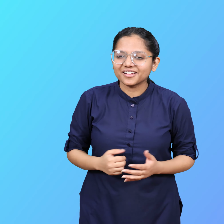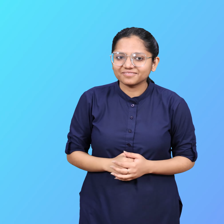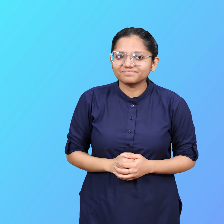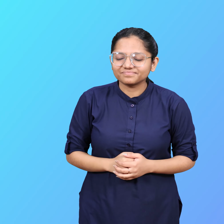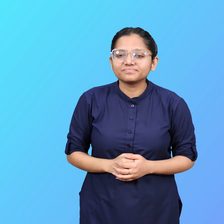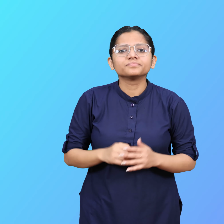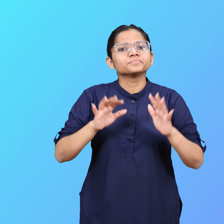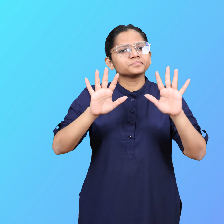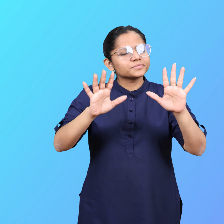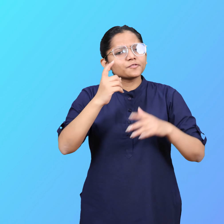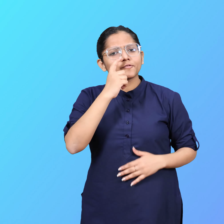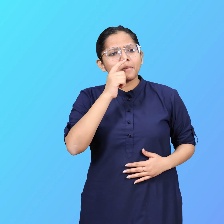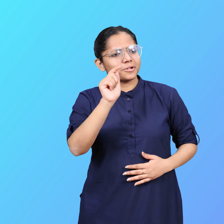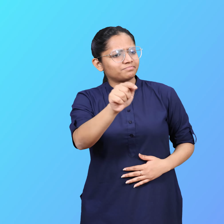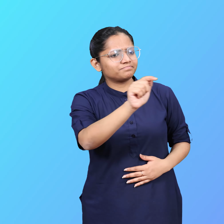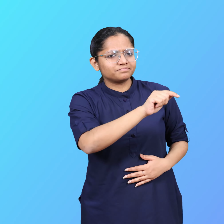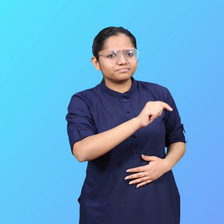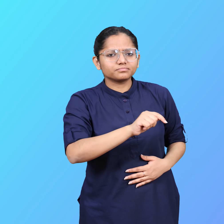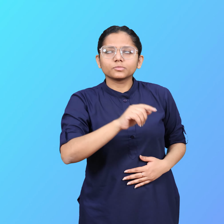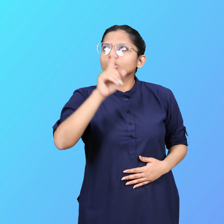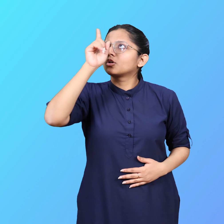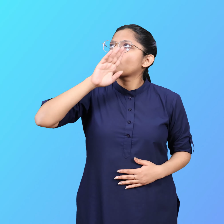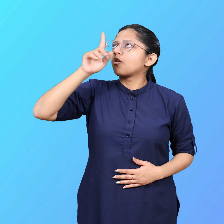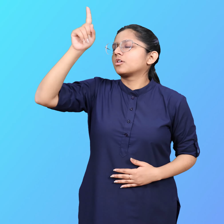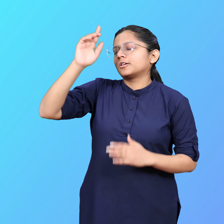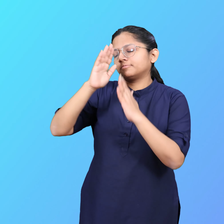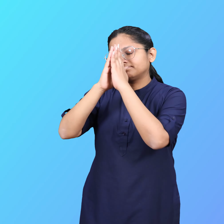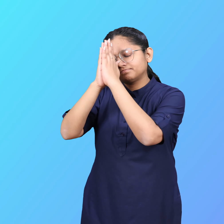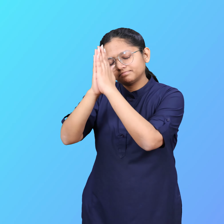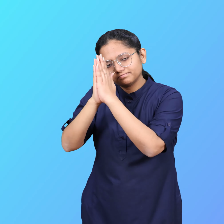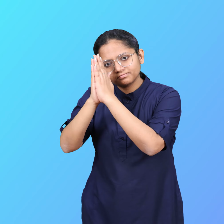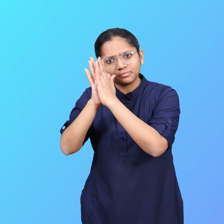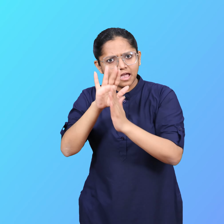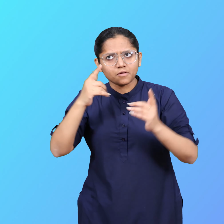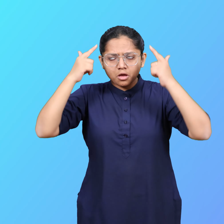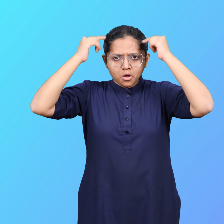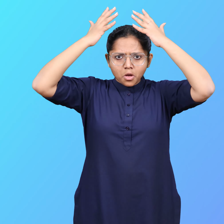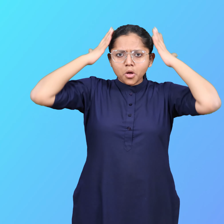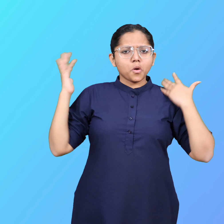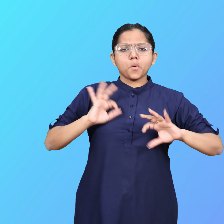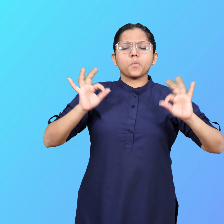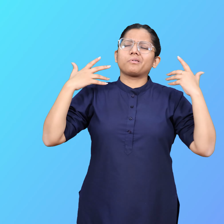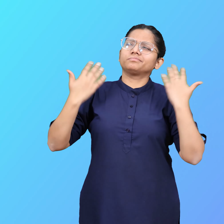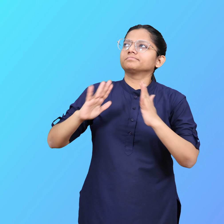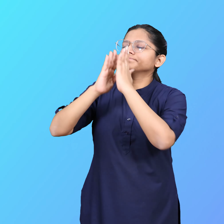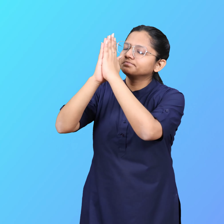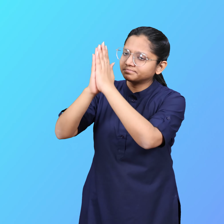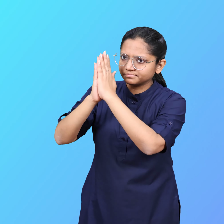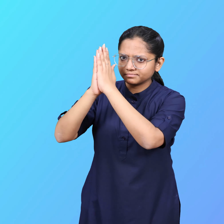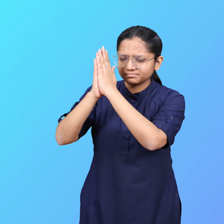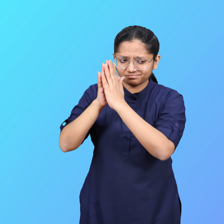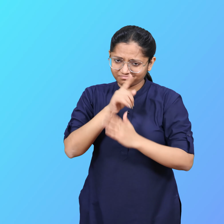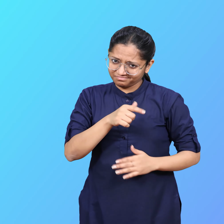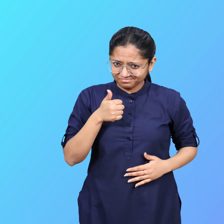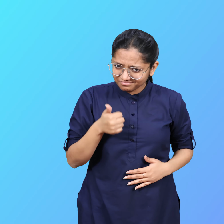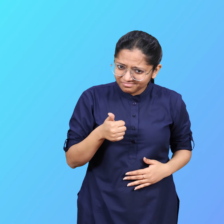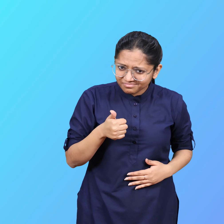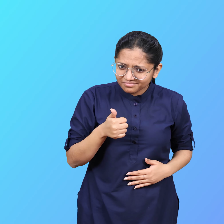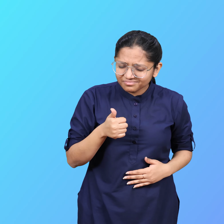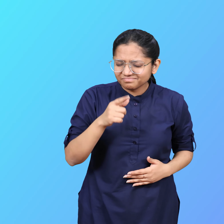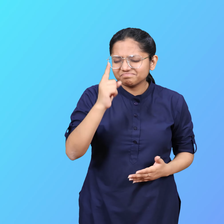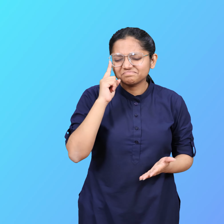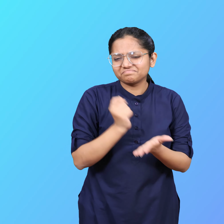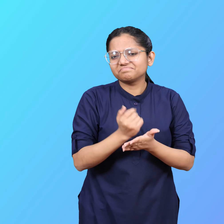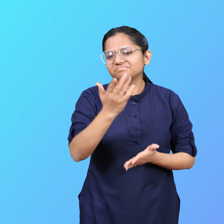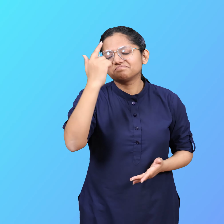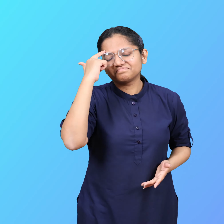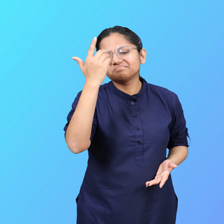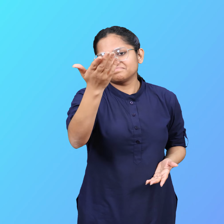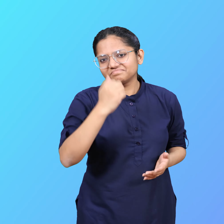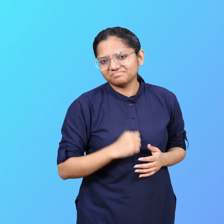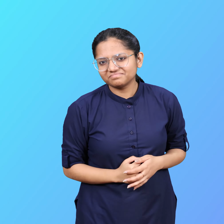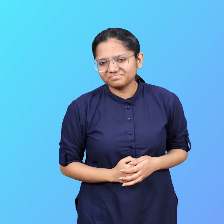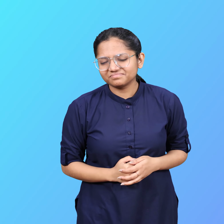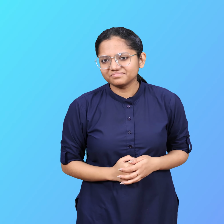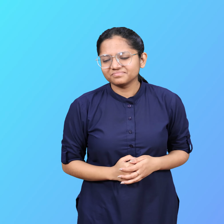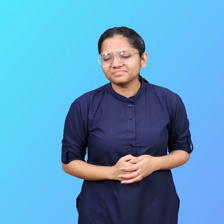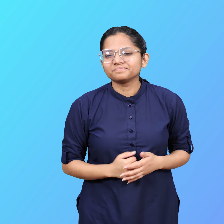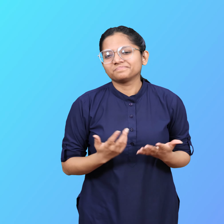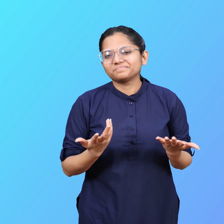Decide this for yourselves: is it right for a woman to pray to God without something on her head?